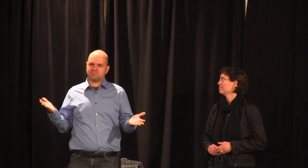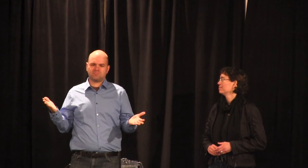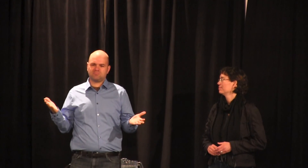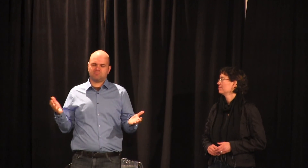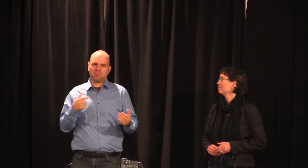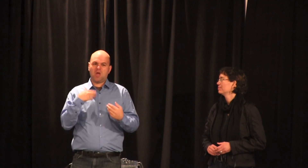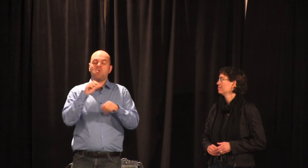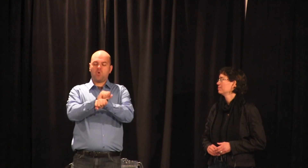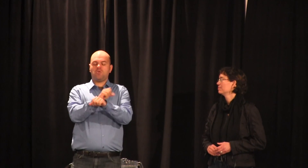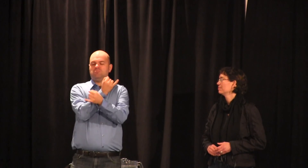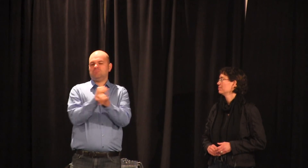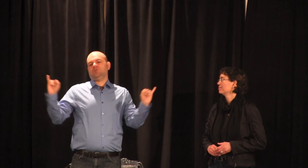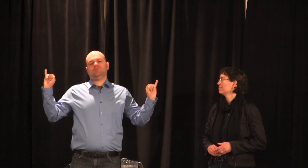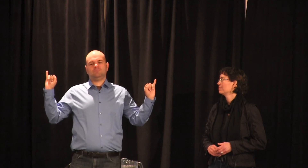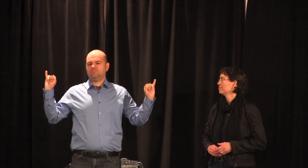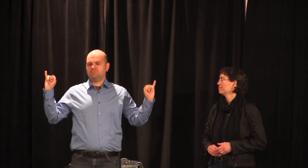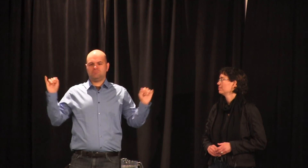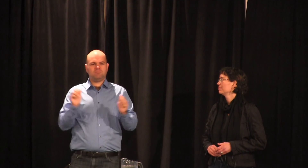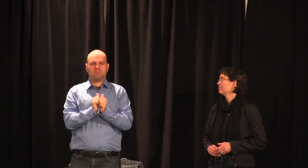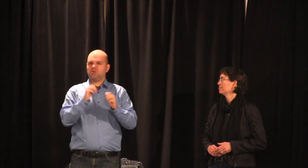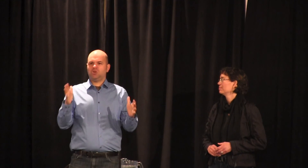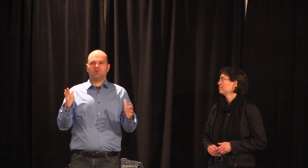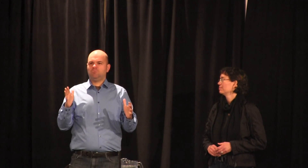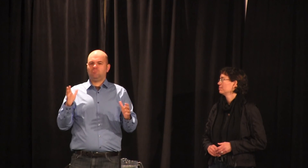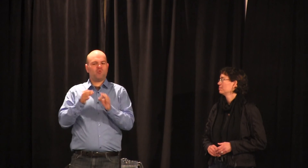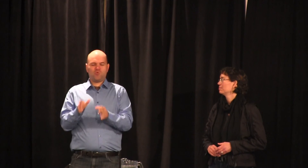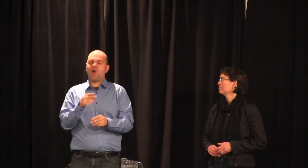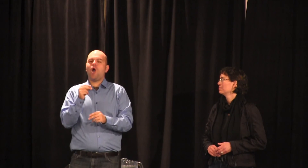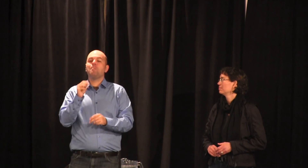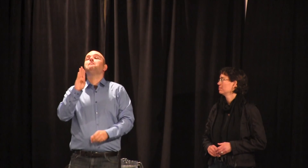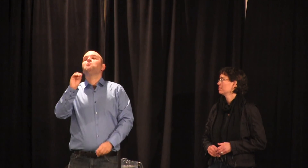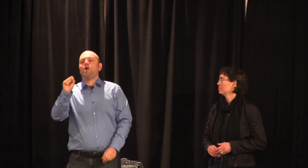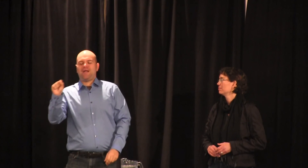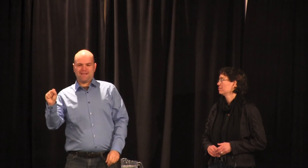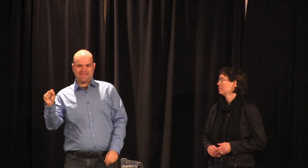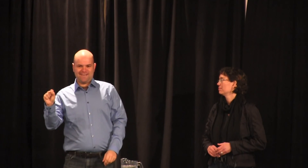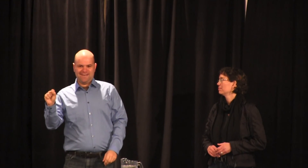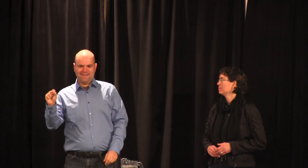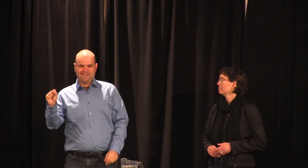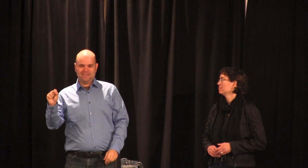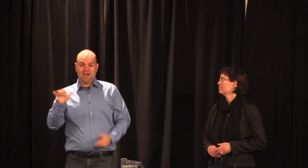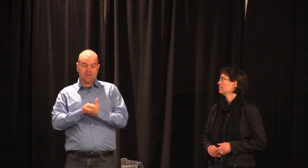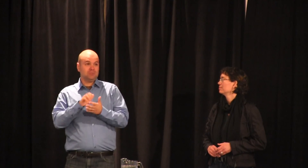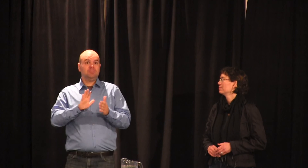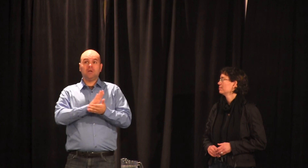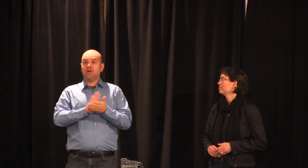and we didn't have an interpreter. I really did a lot of independent kind of work so I didn't necessarily need an interpreter